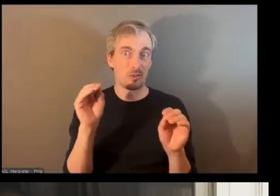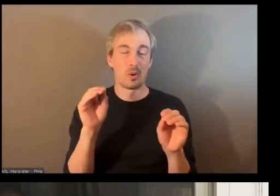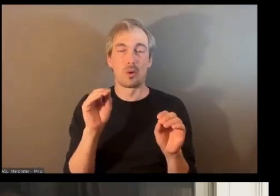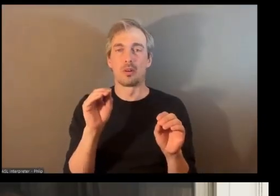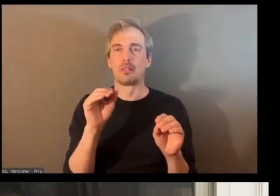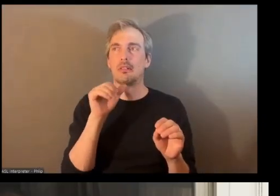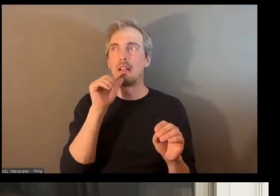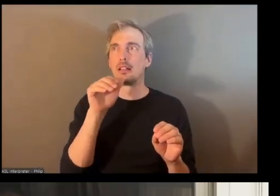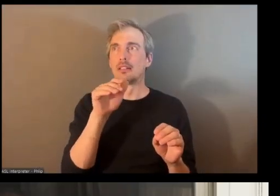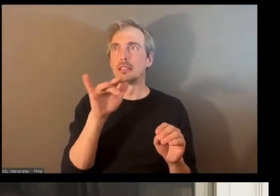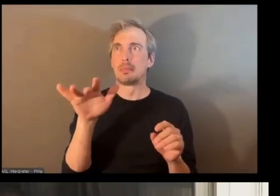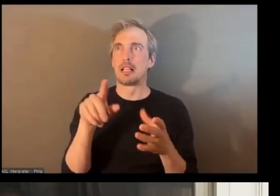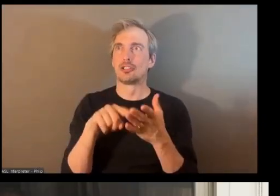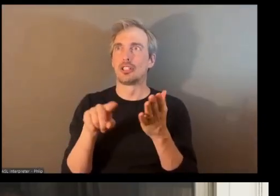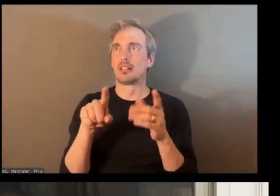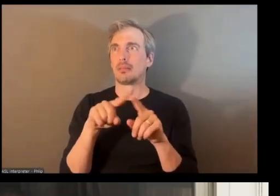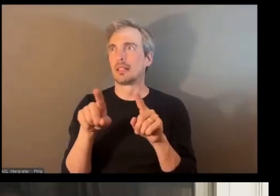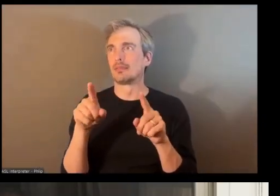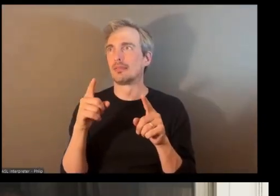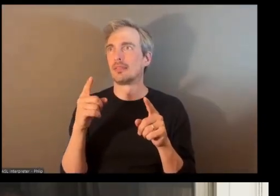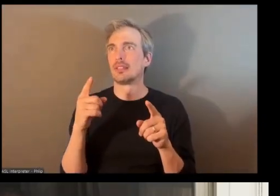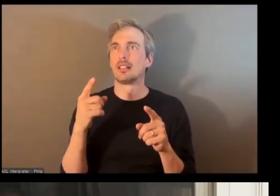proofreading it and verifying that it actually makes sense.